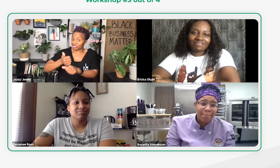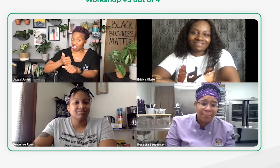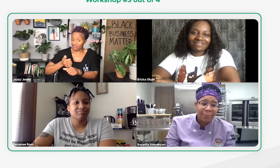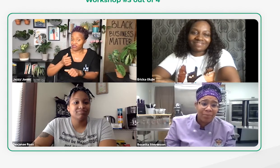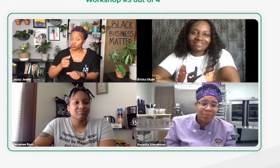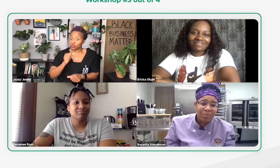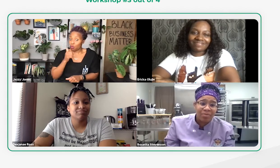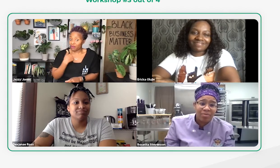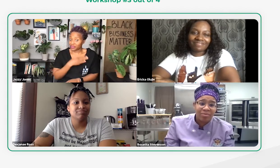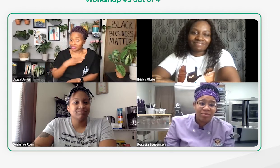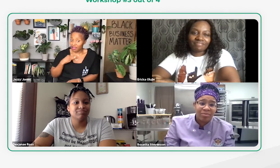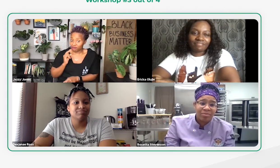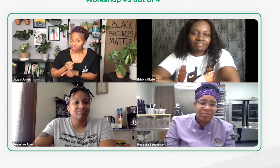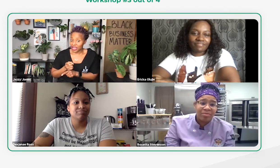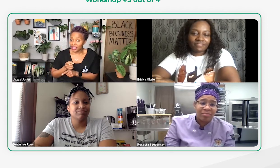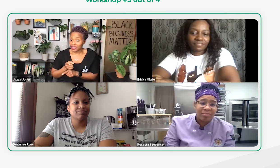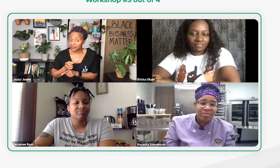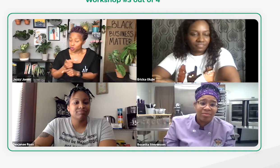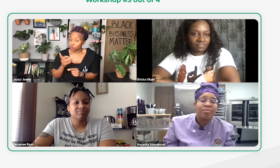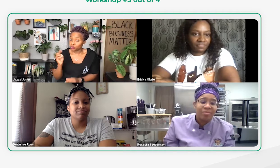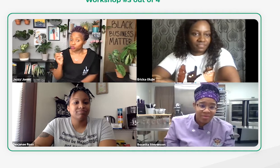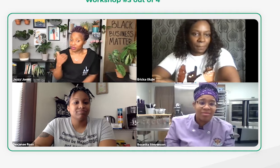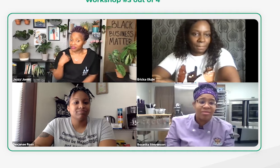Your one-woman show yourself? You don't have a staff, is that right?